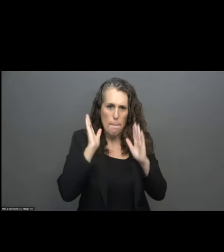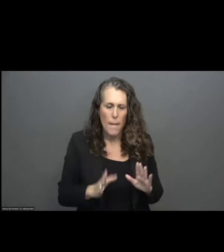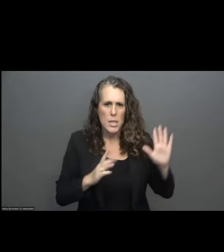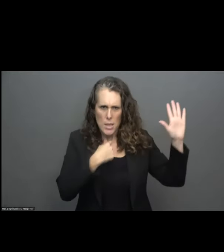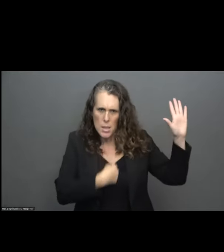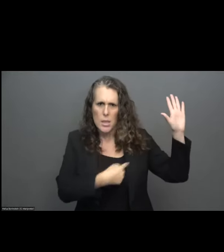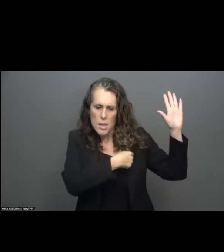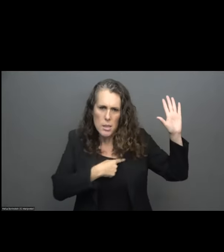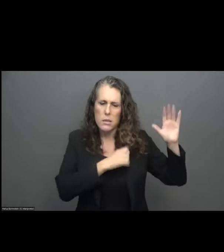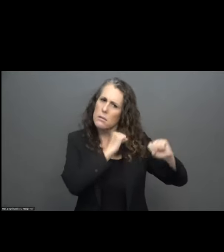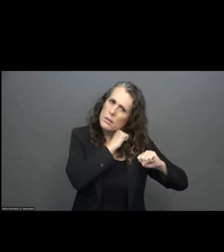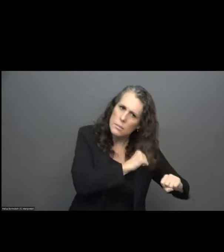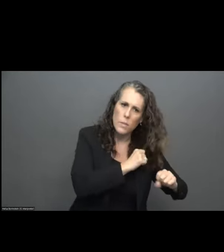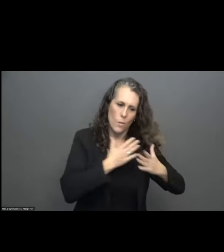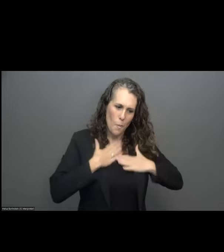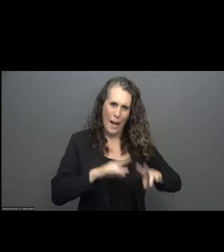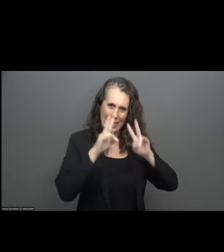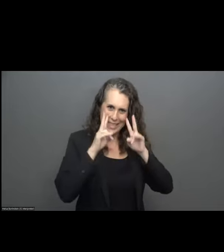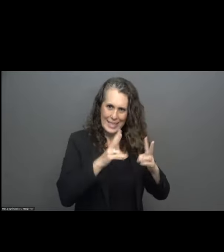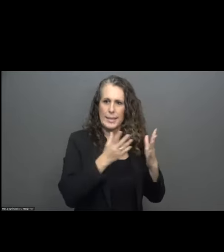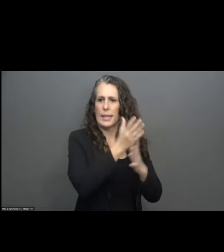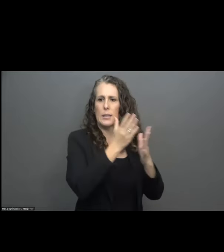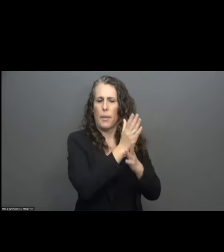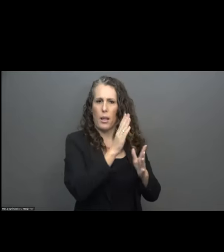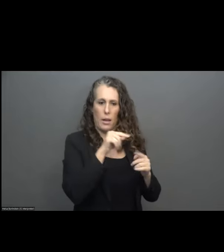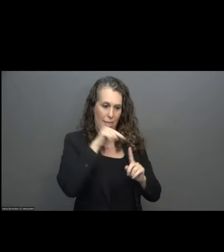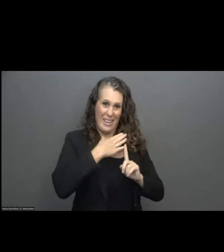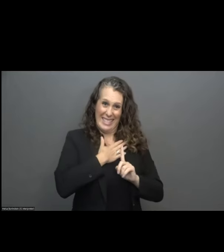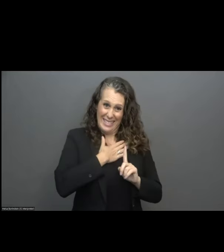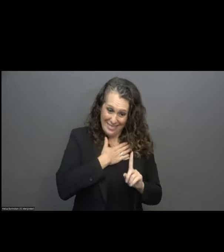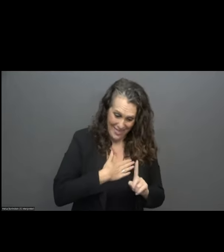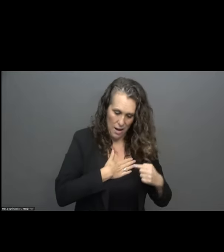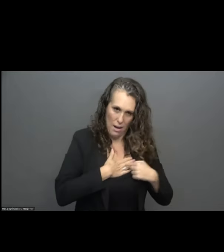that we have a range of different companies represented in the next session.